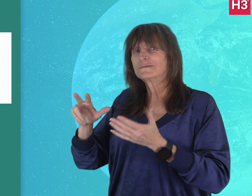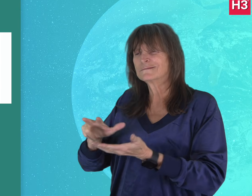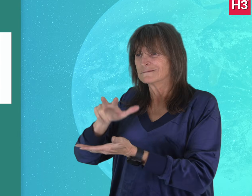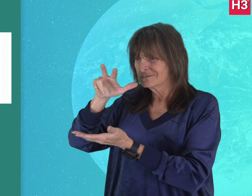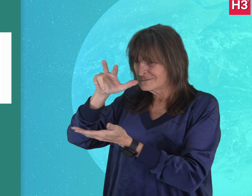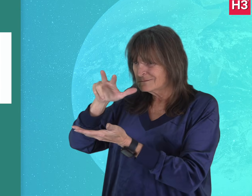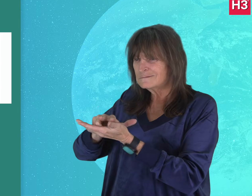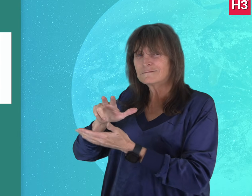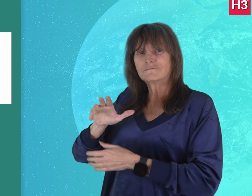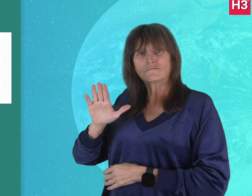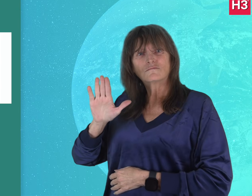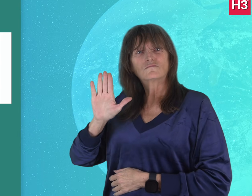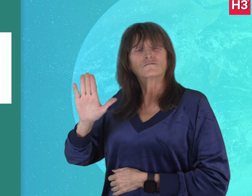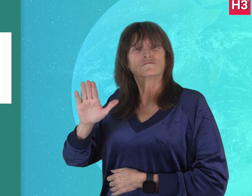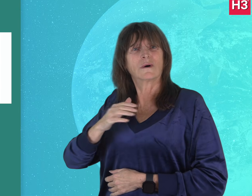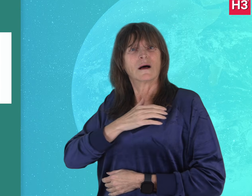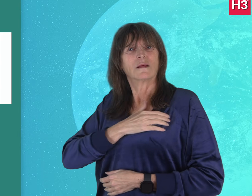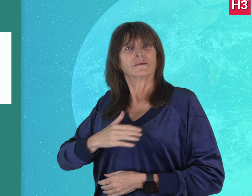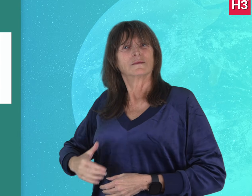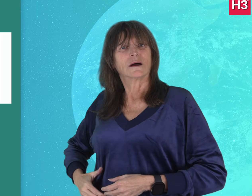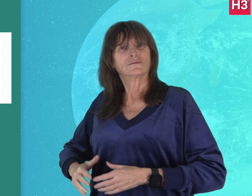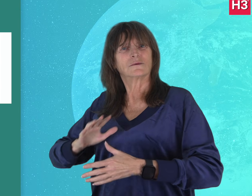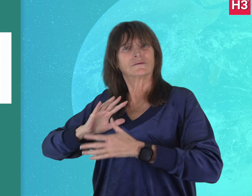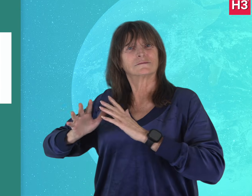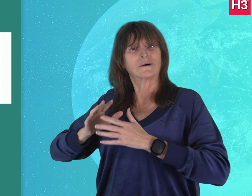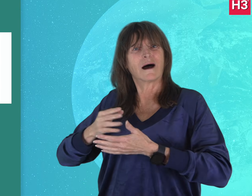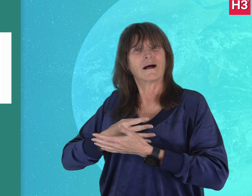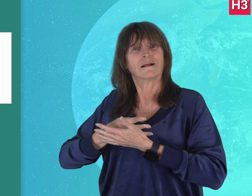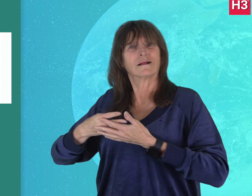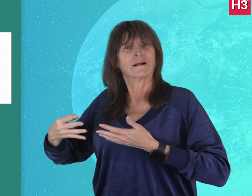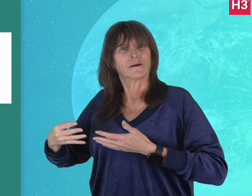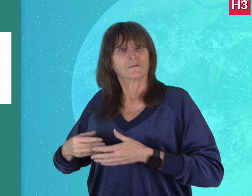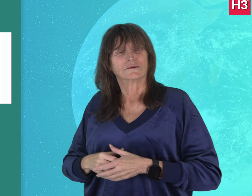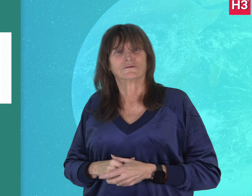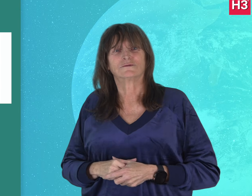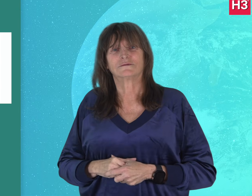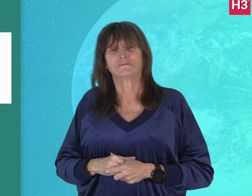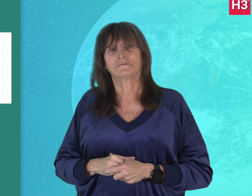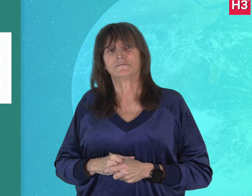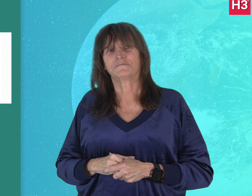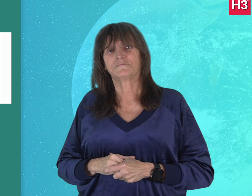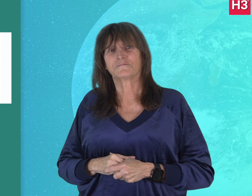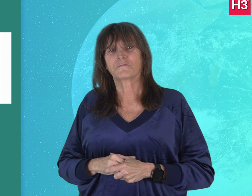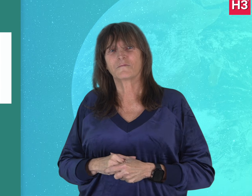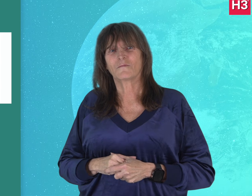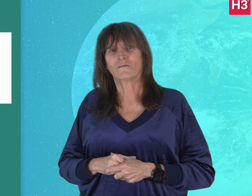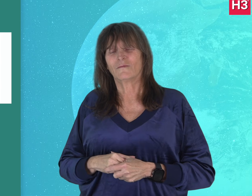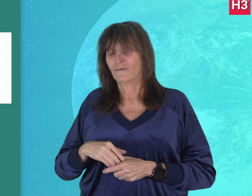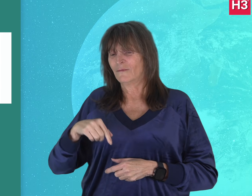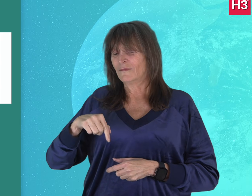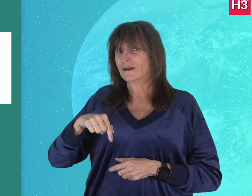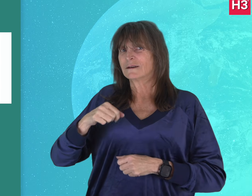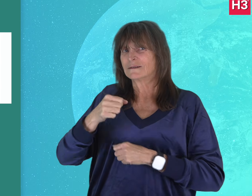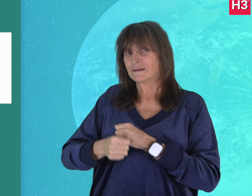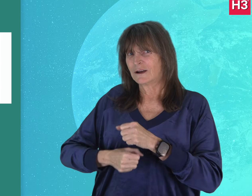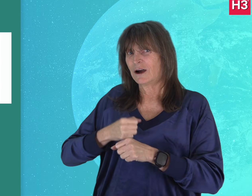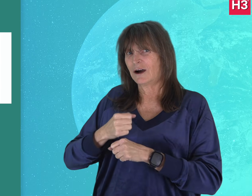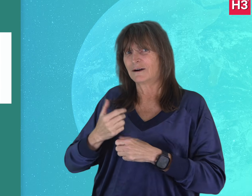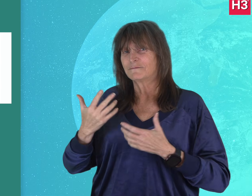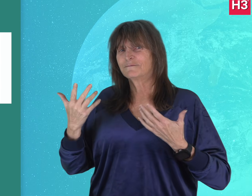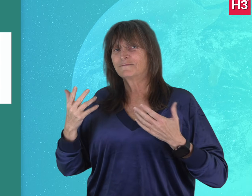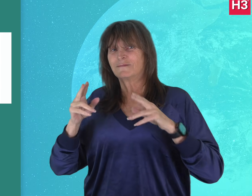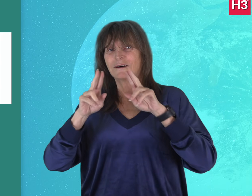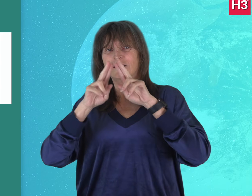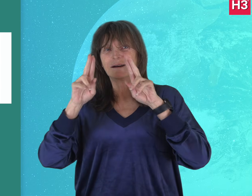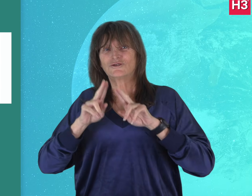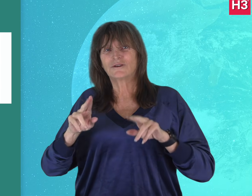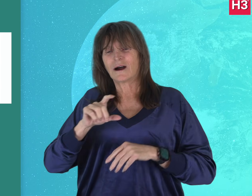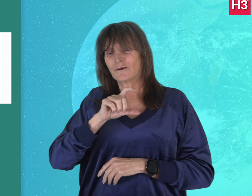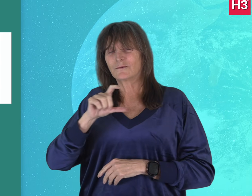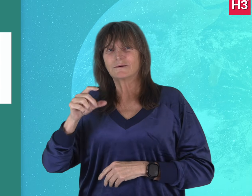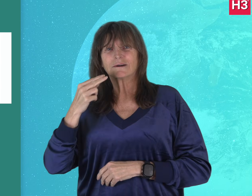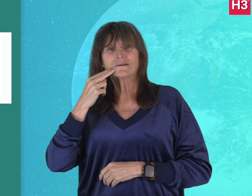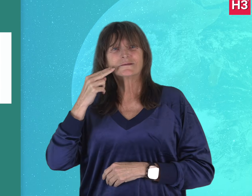have not recognized a national sign language. This year’s International Week